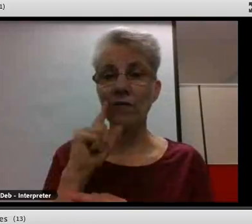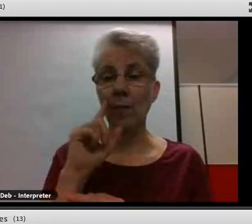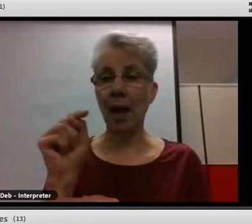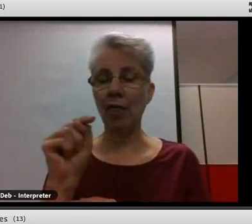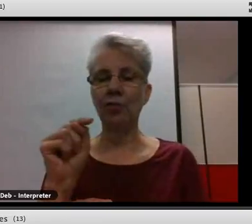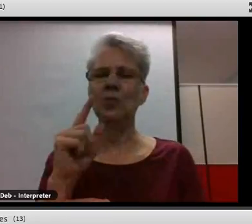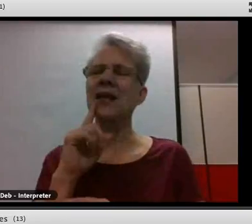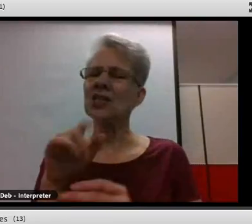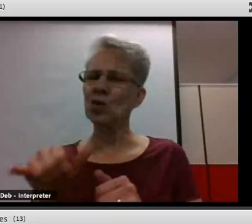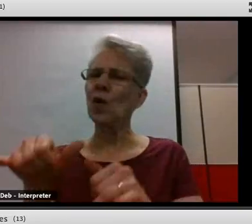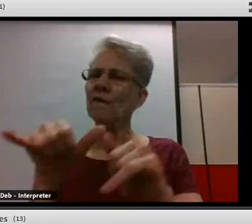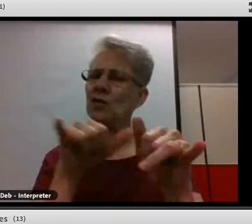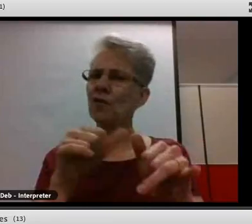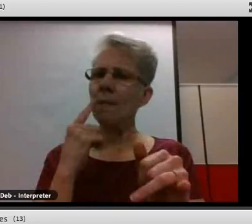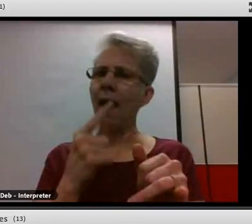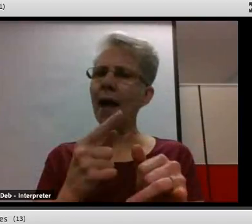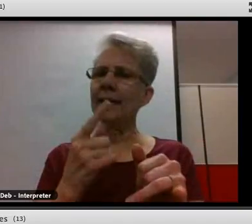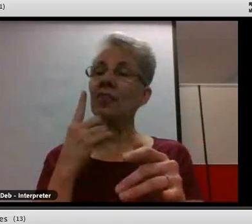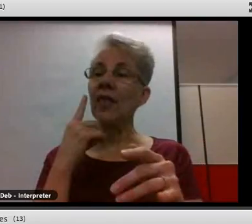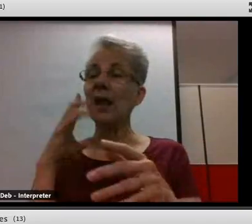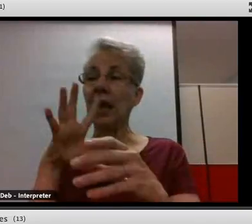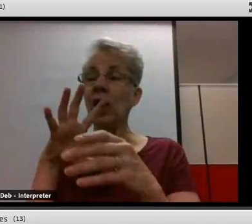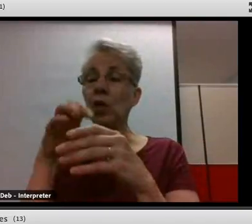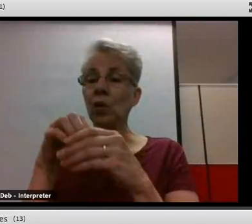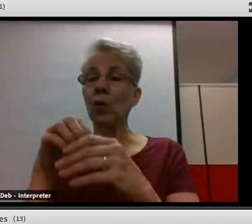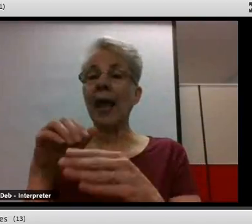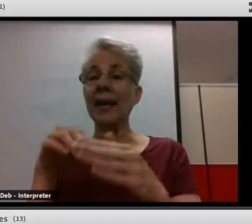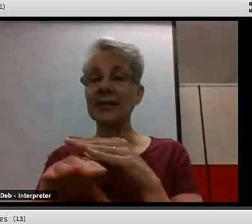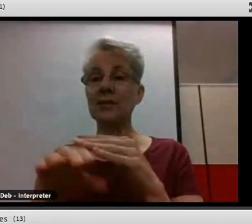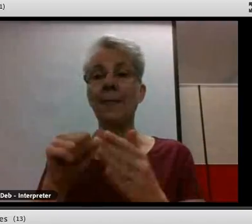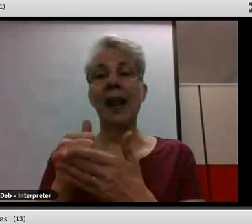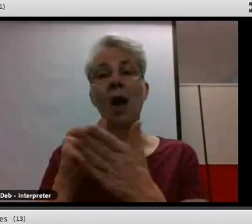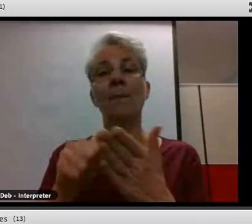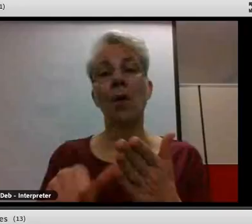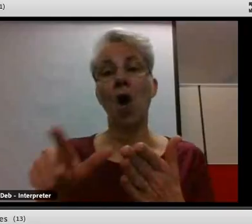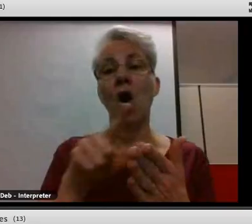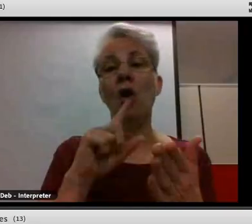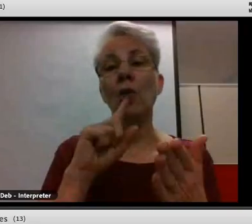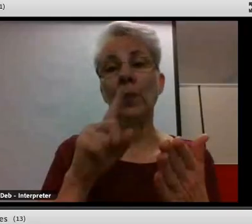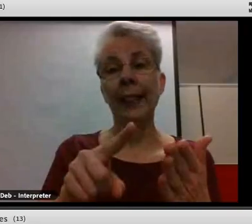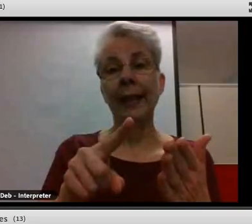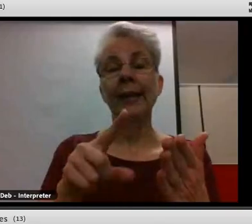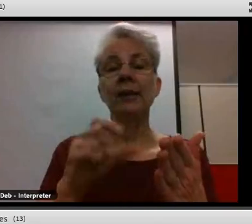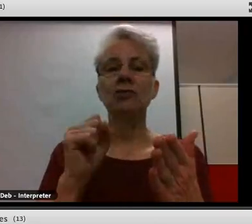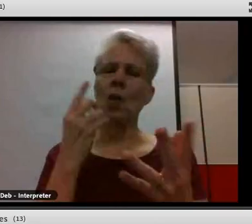on the Penney's website on my phone, and I looked down at the bottom, and it said --